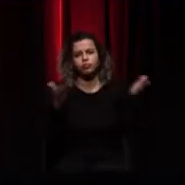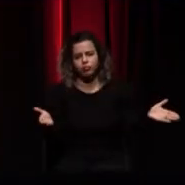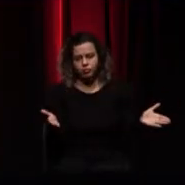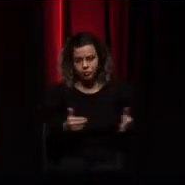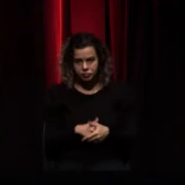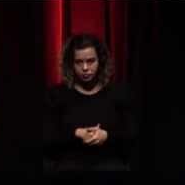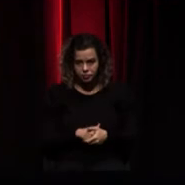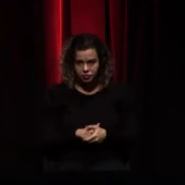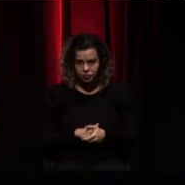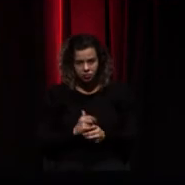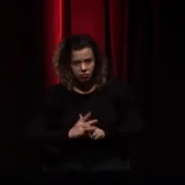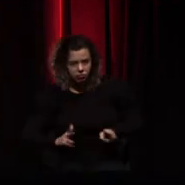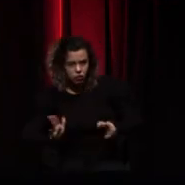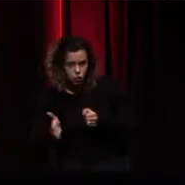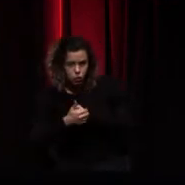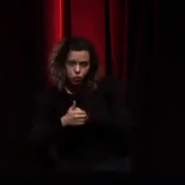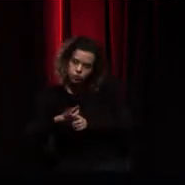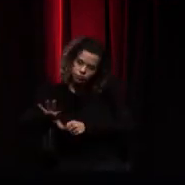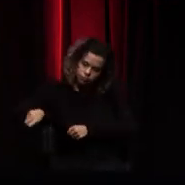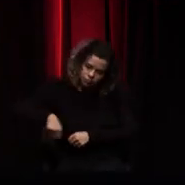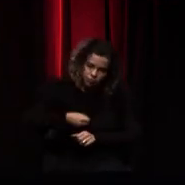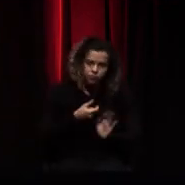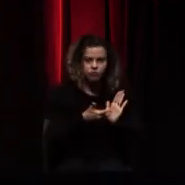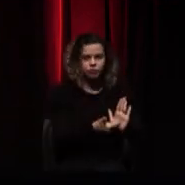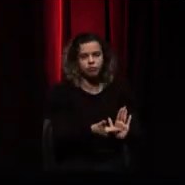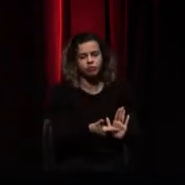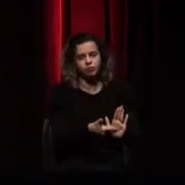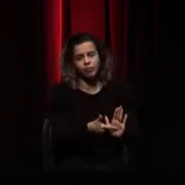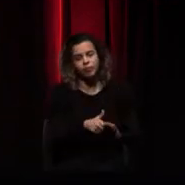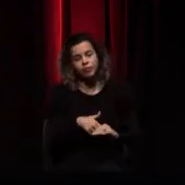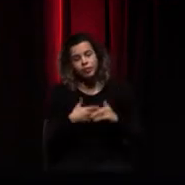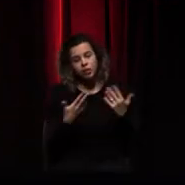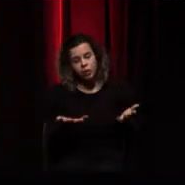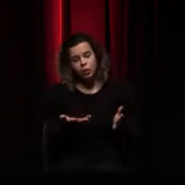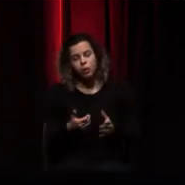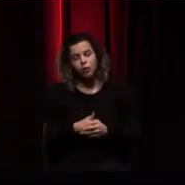Our colleague from the previous panel said: